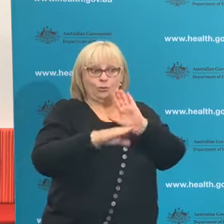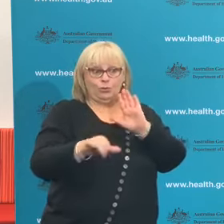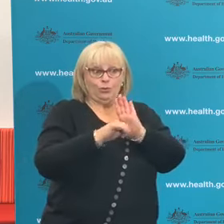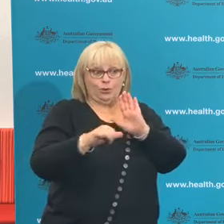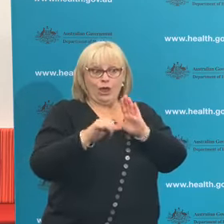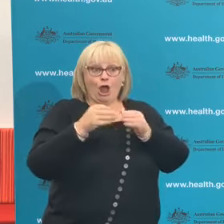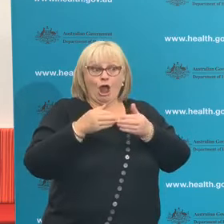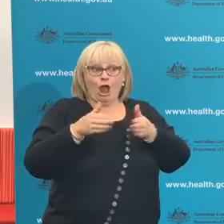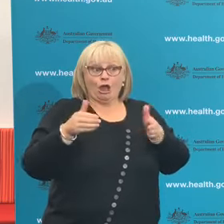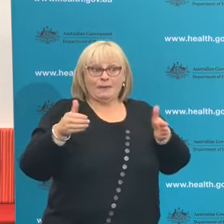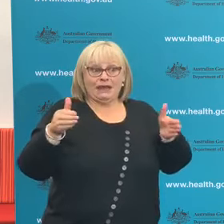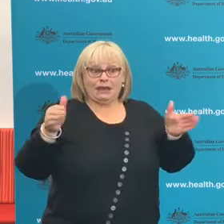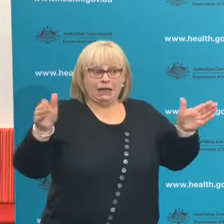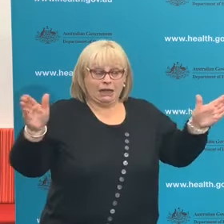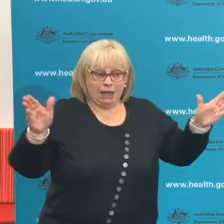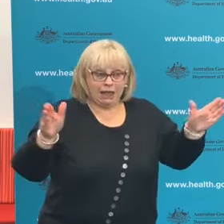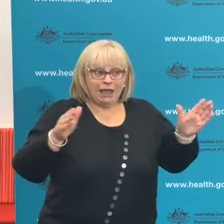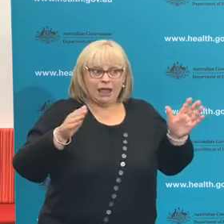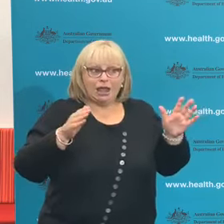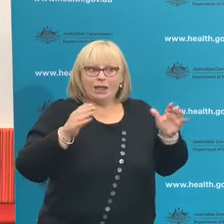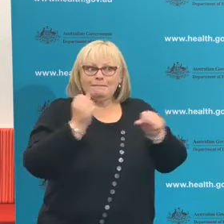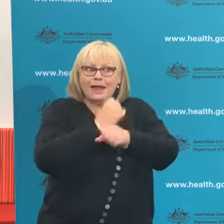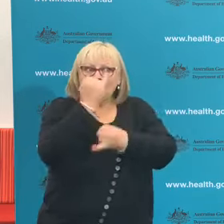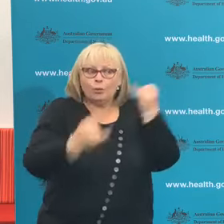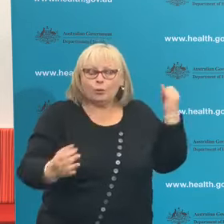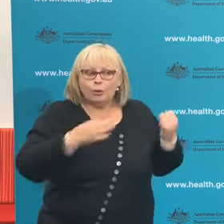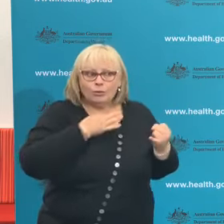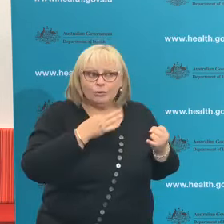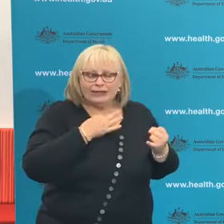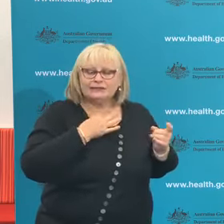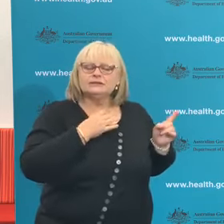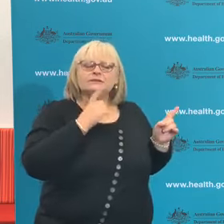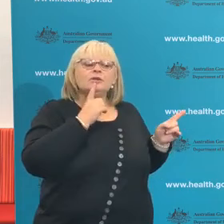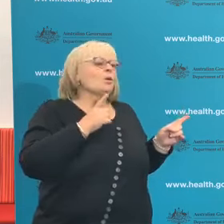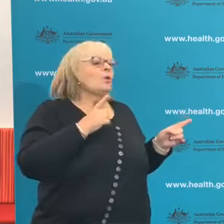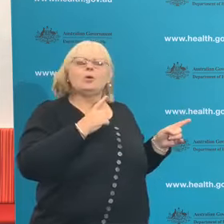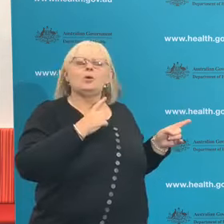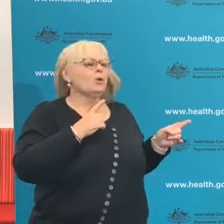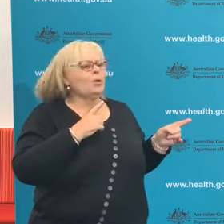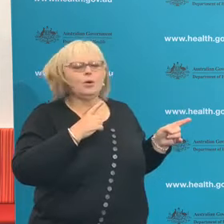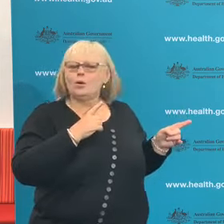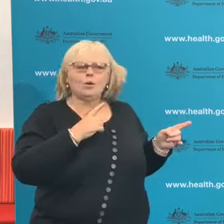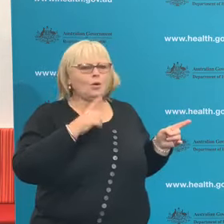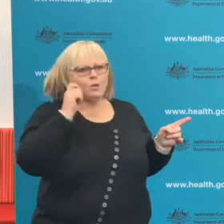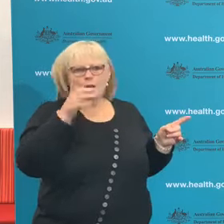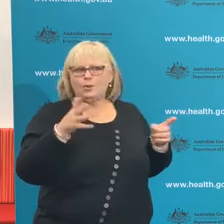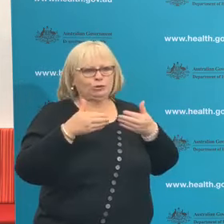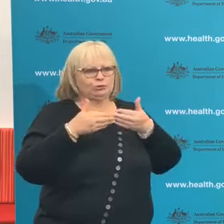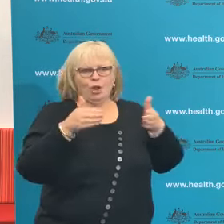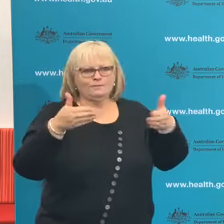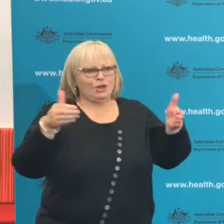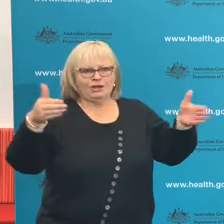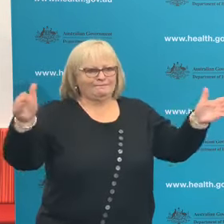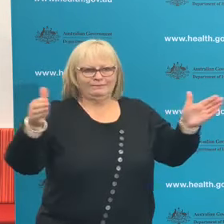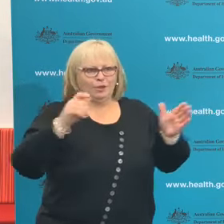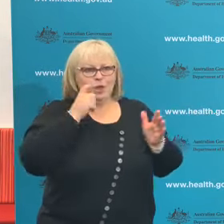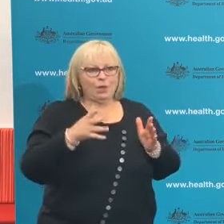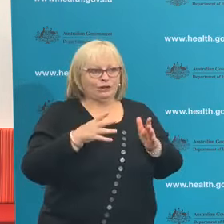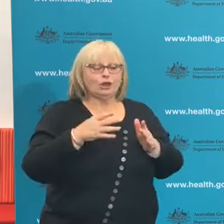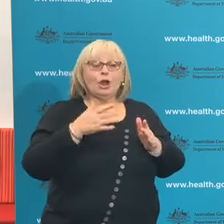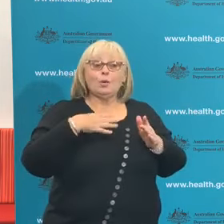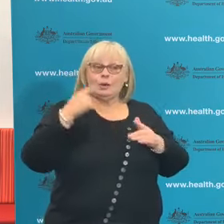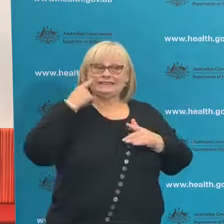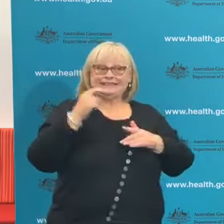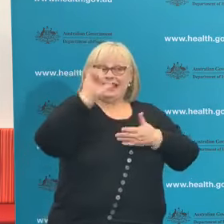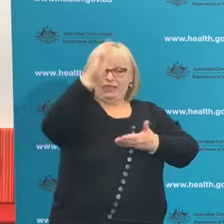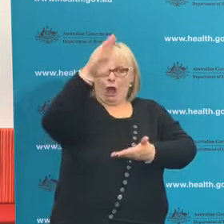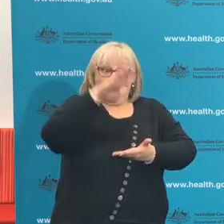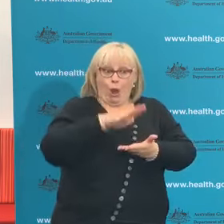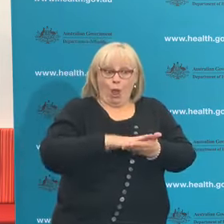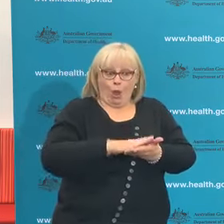The risk. We will not release restrictions until that risk is seen to be sufficiently that it's manageable